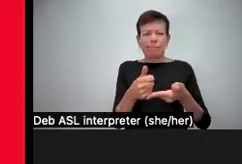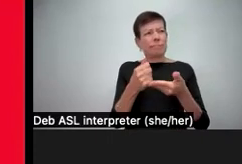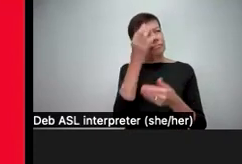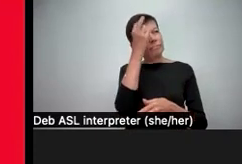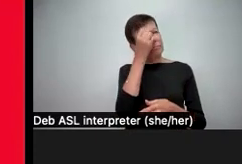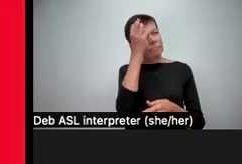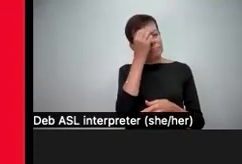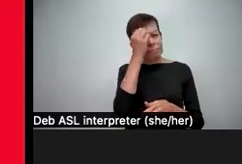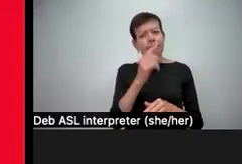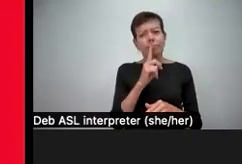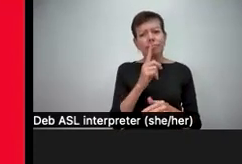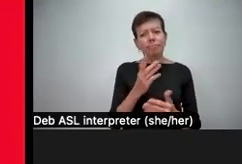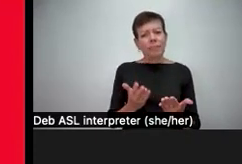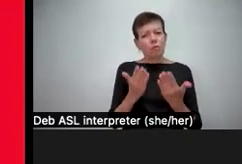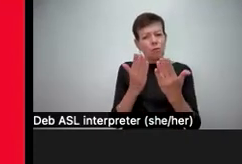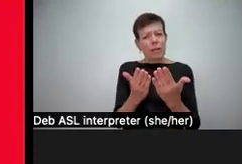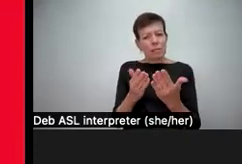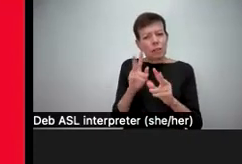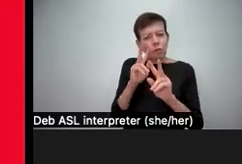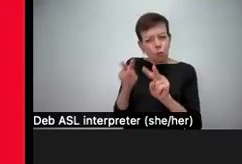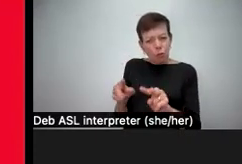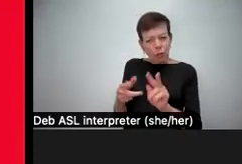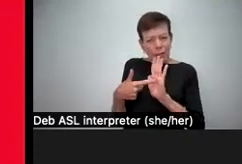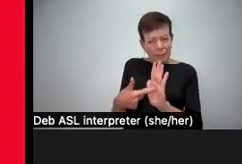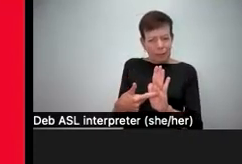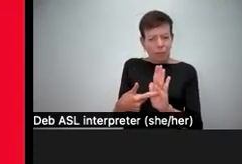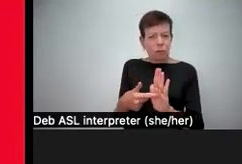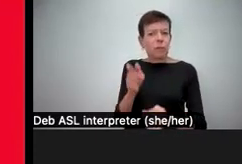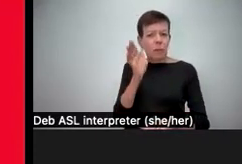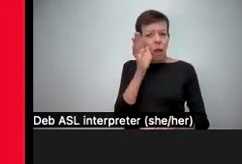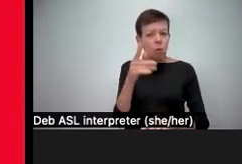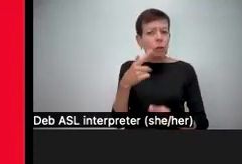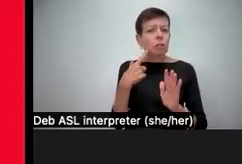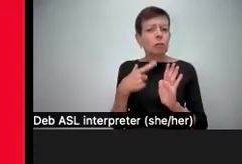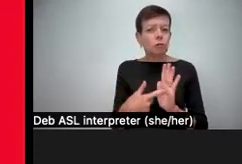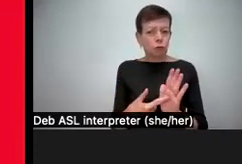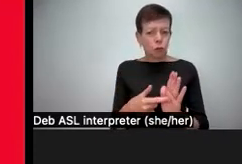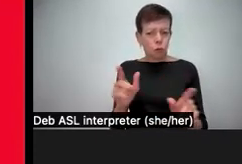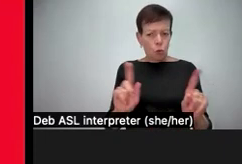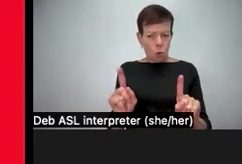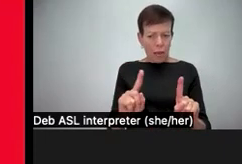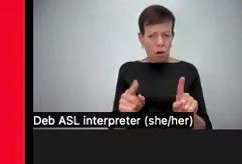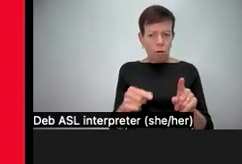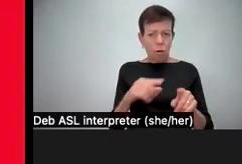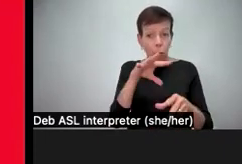recommend looking at this. I'll show you where they are in the guidelines before I get into the